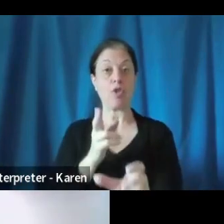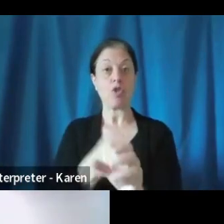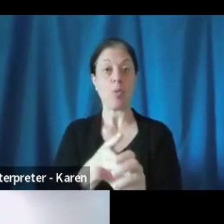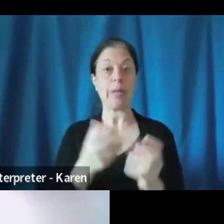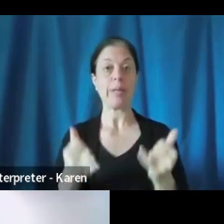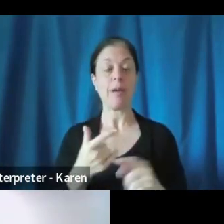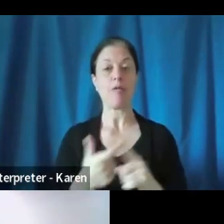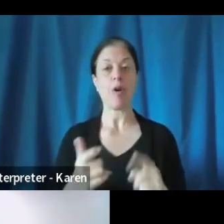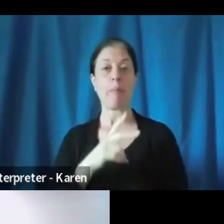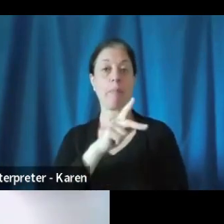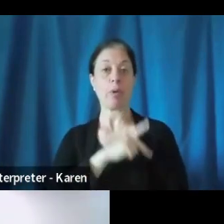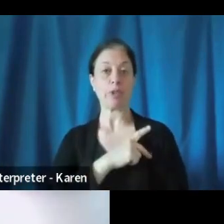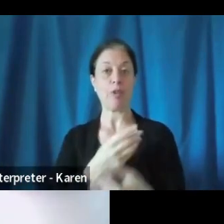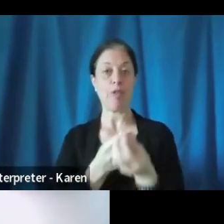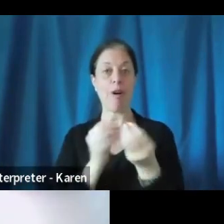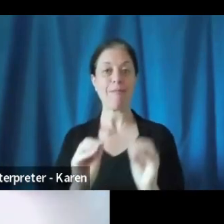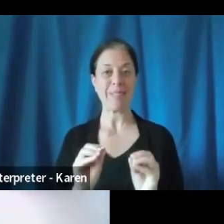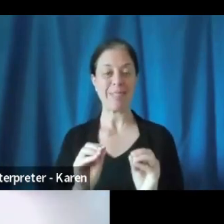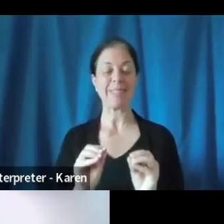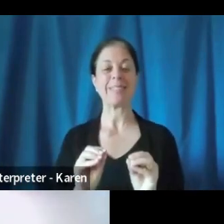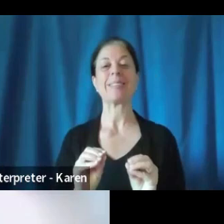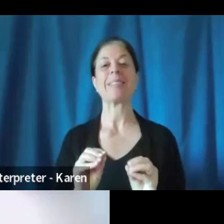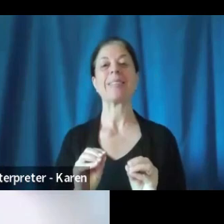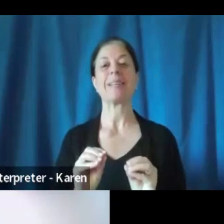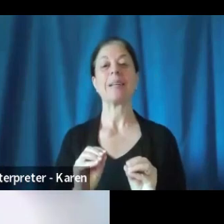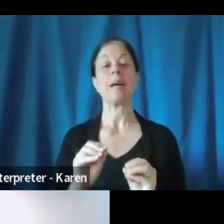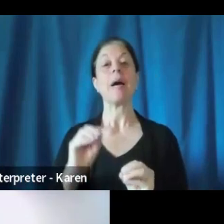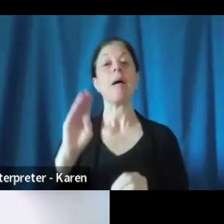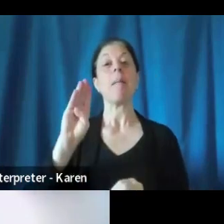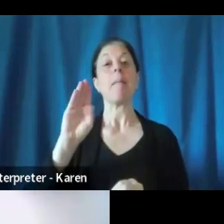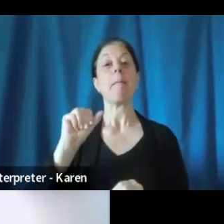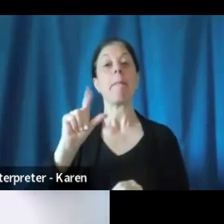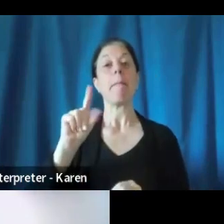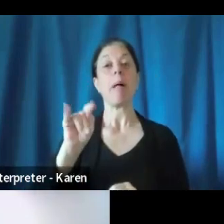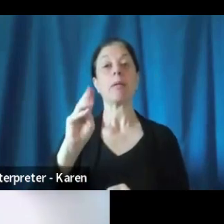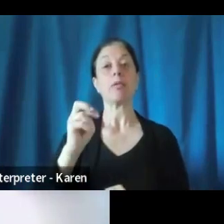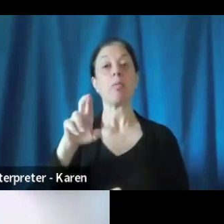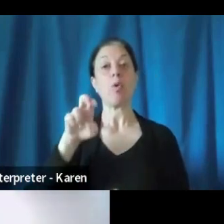and rose-tinted glasses. I am joining